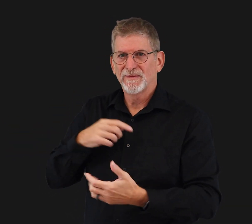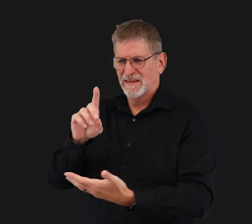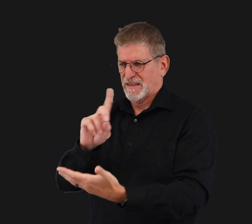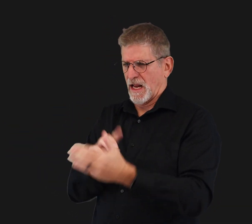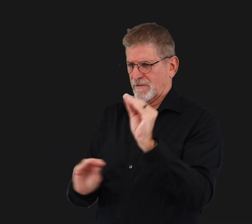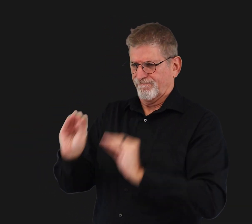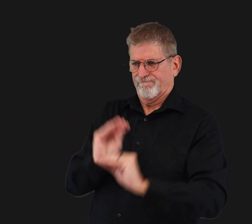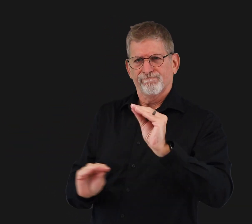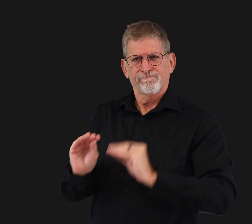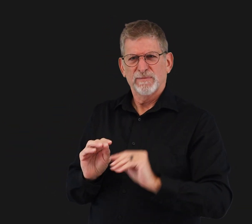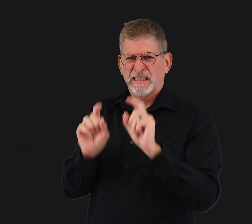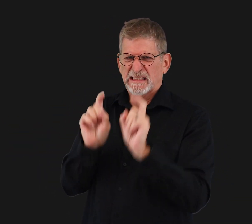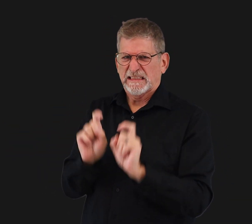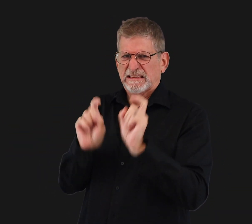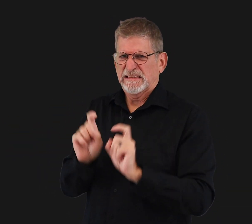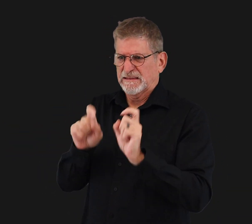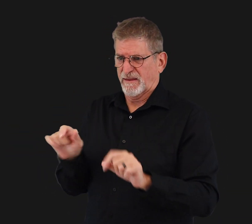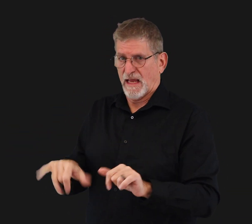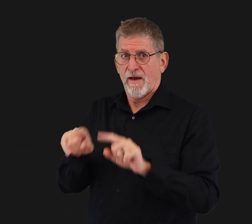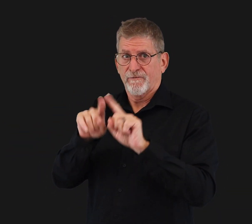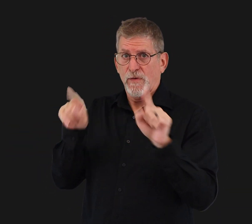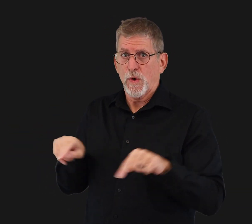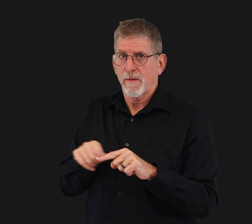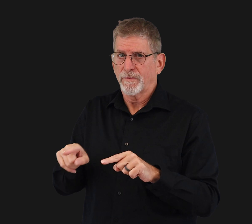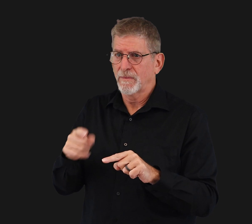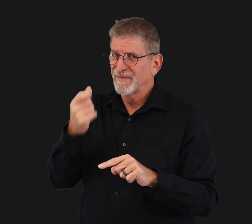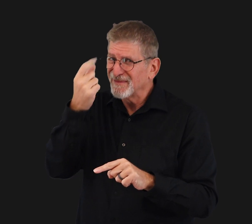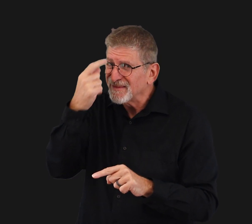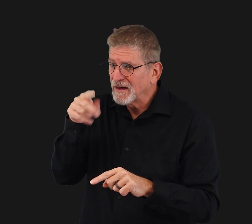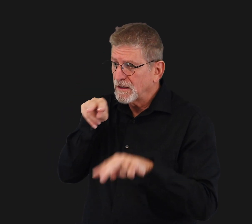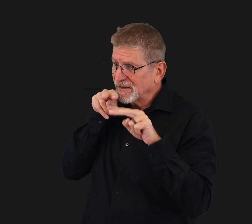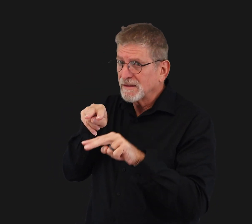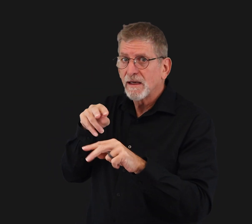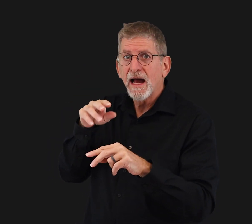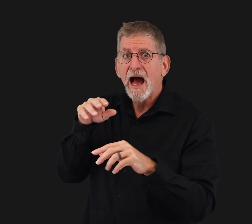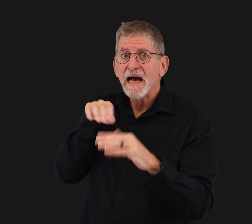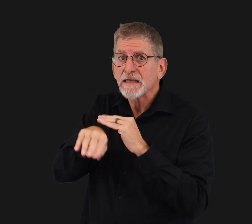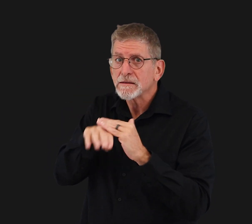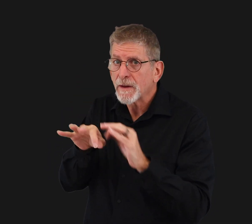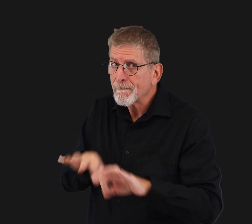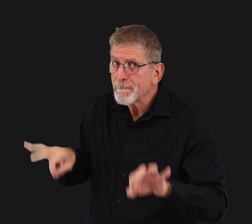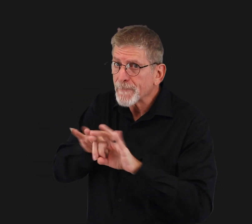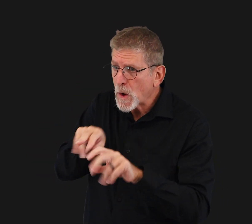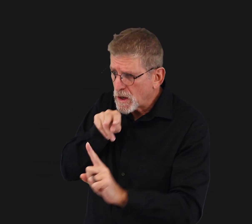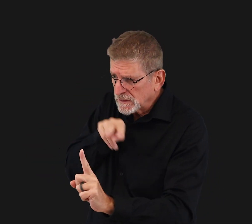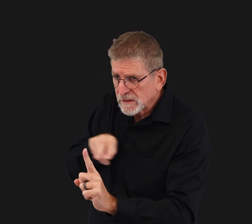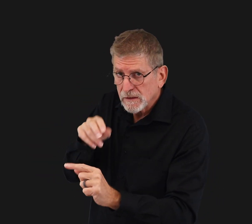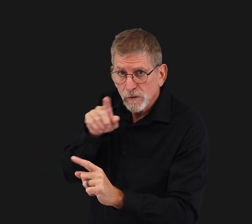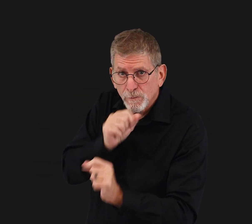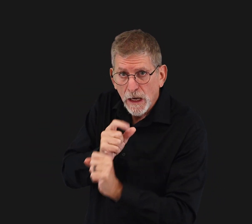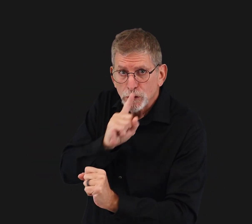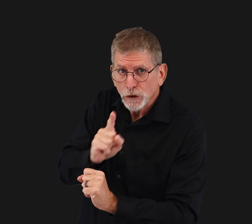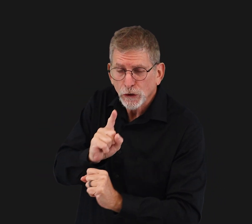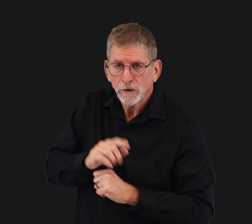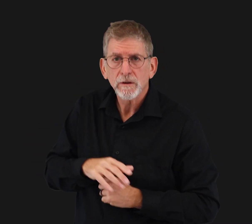We designed and tested the form with accessibility top of mind.